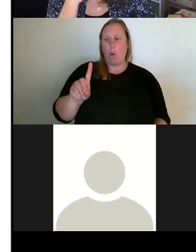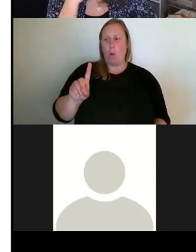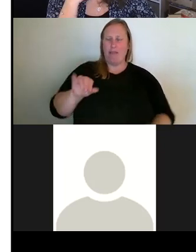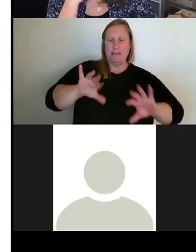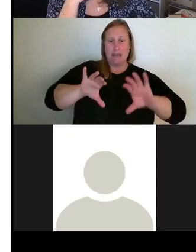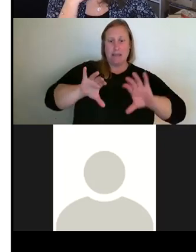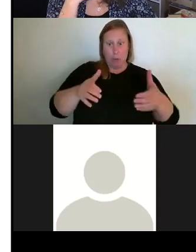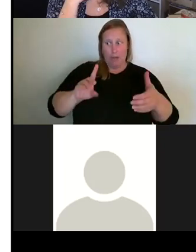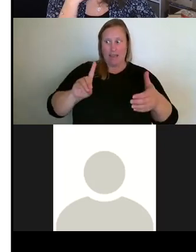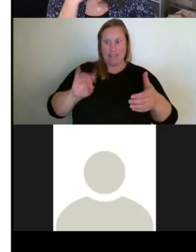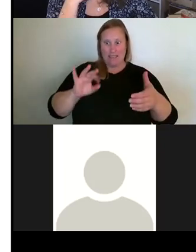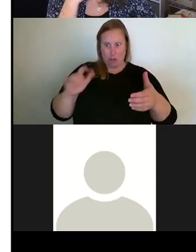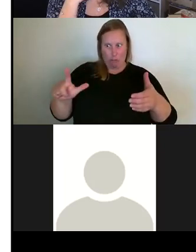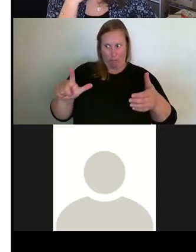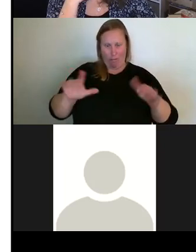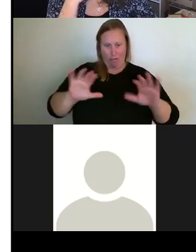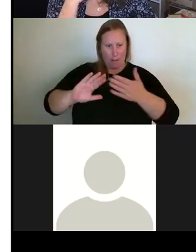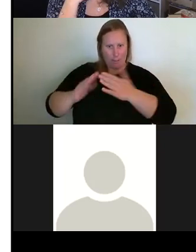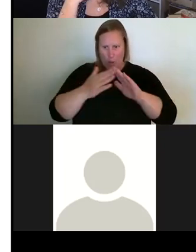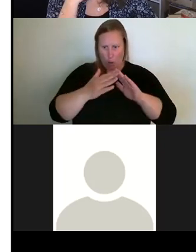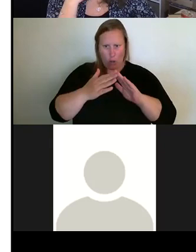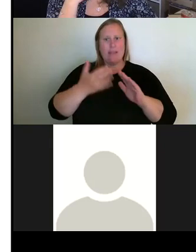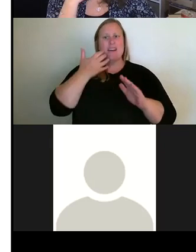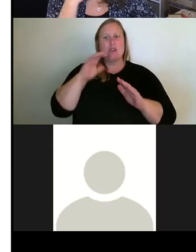there is a hot topic called "overlays."